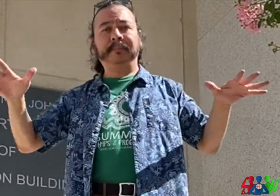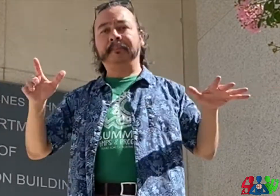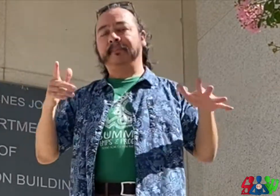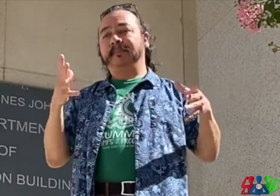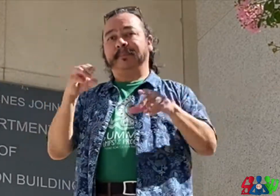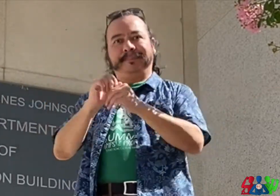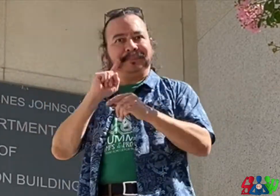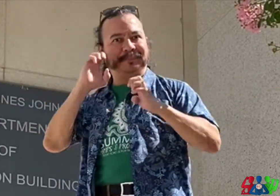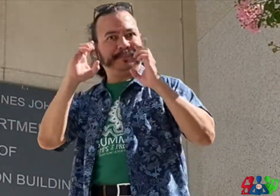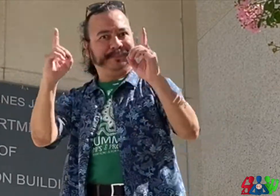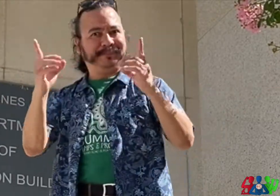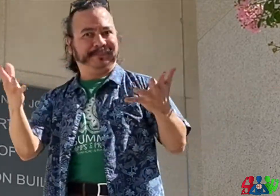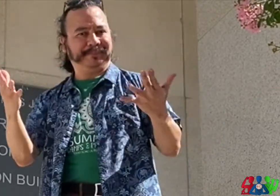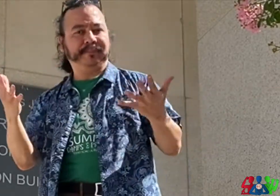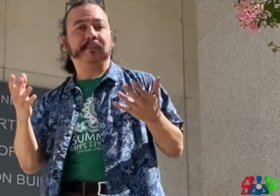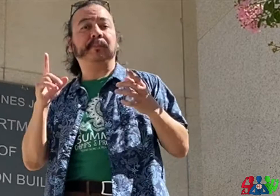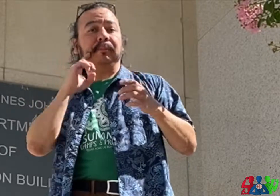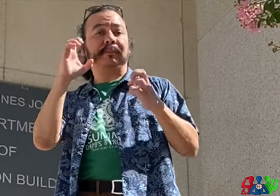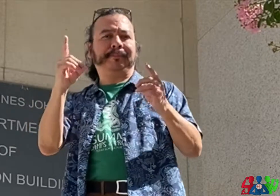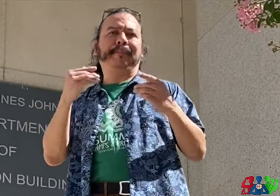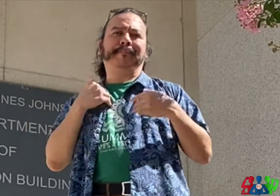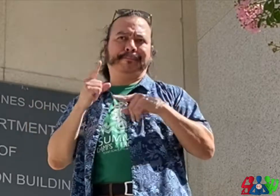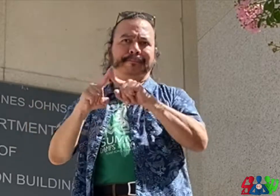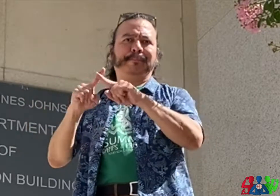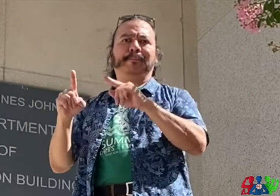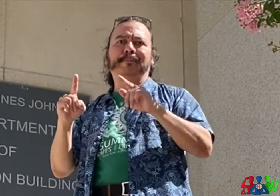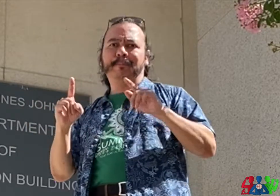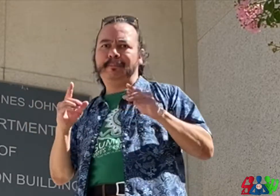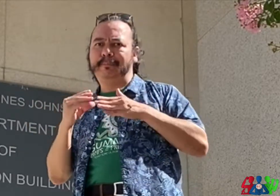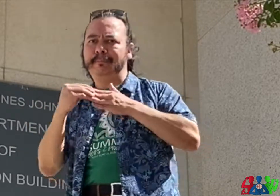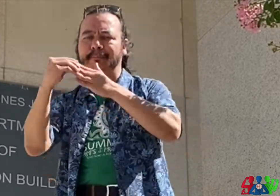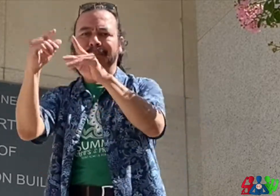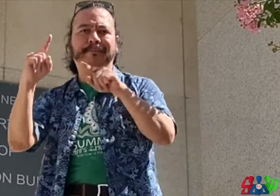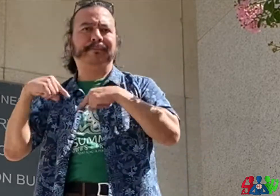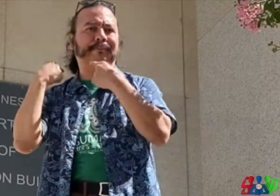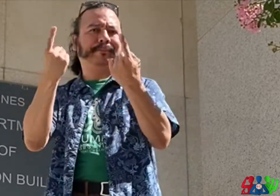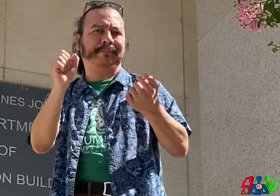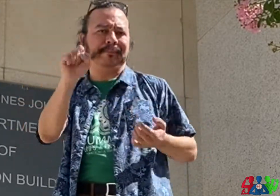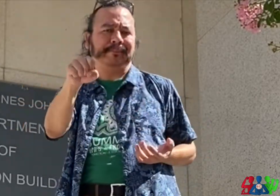Yet better, Sign Language is part of Deaf Education. Deaf Education lead into the system of educational for a quite long time. Indeed!